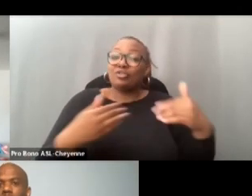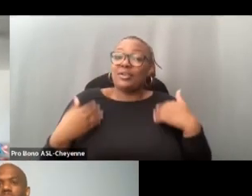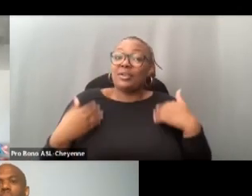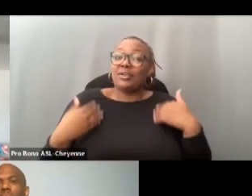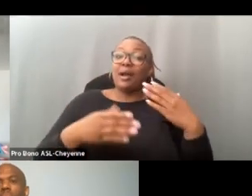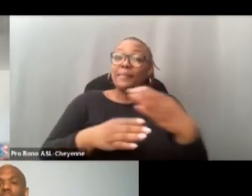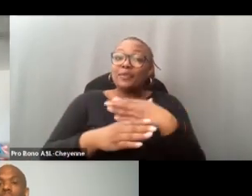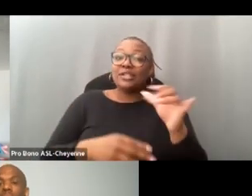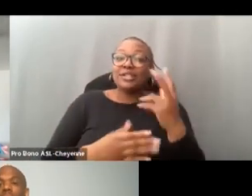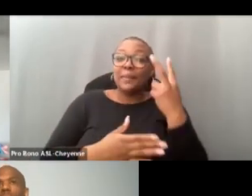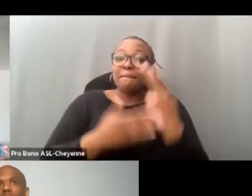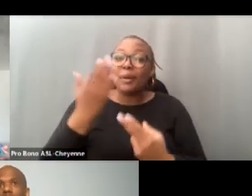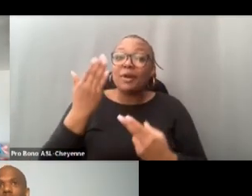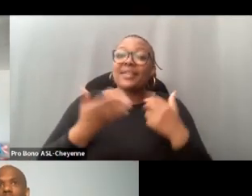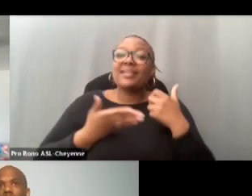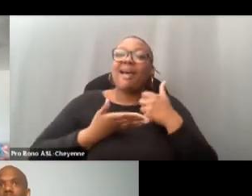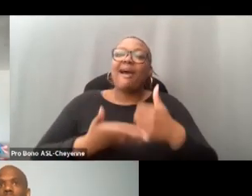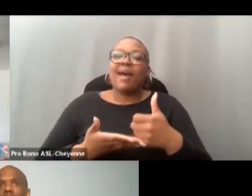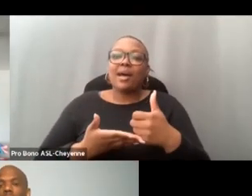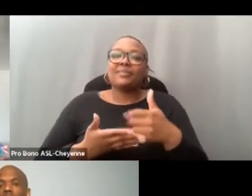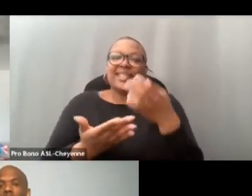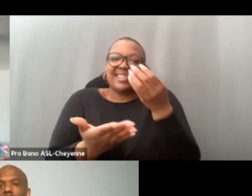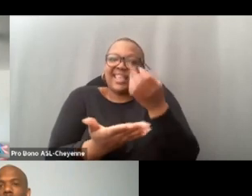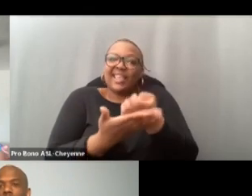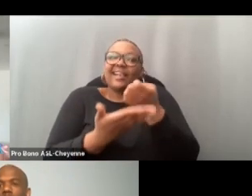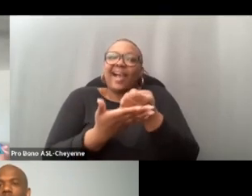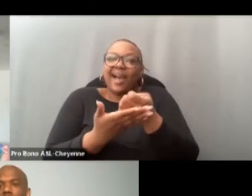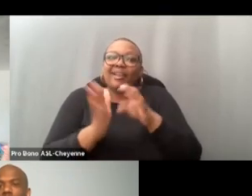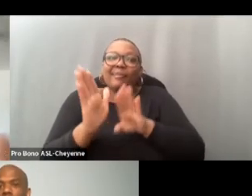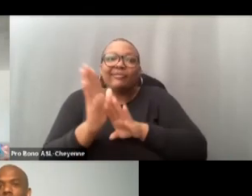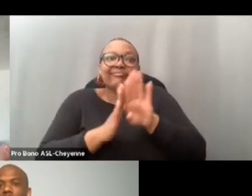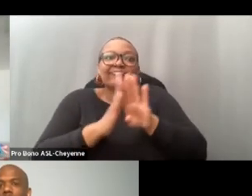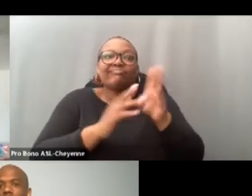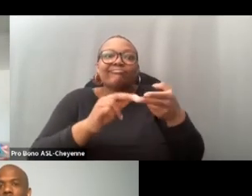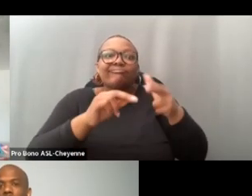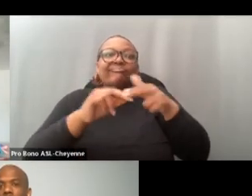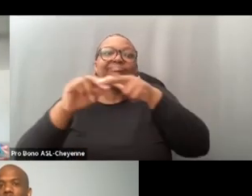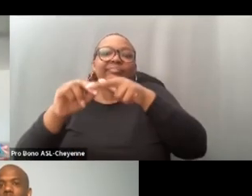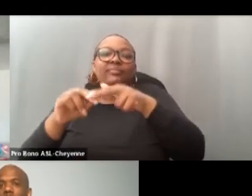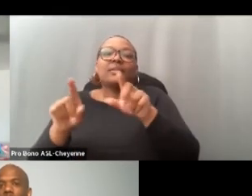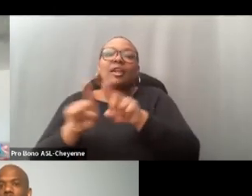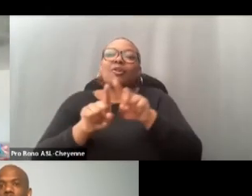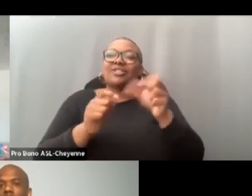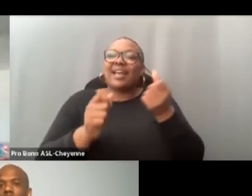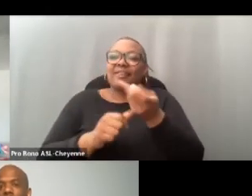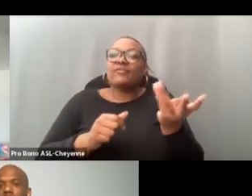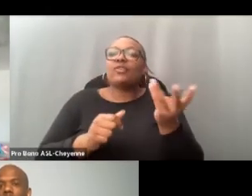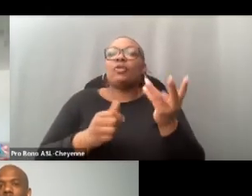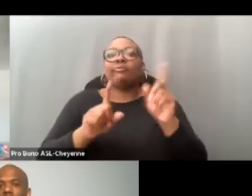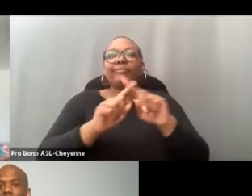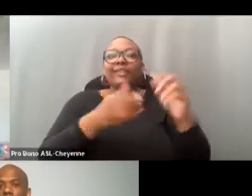so that helps the economy as well. And we've had a number of partners along the way.